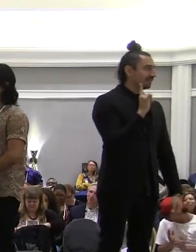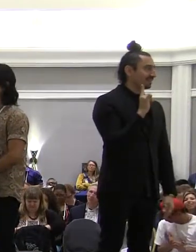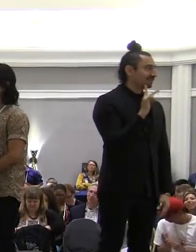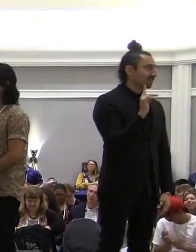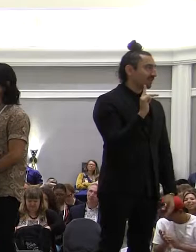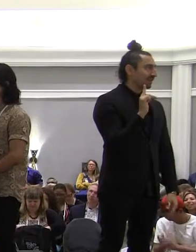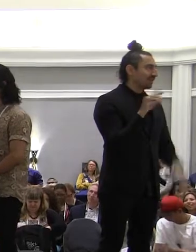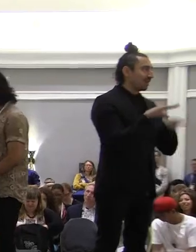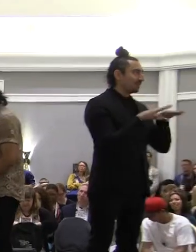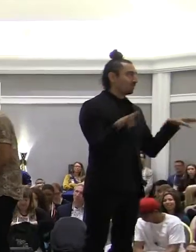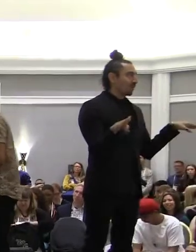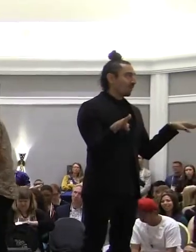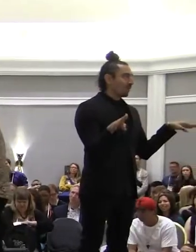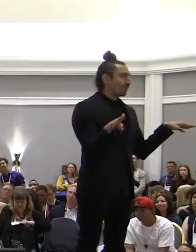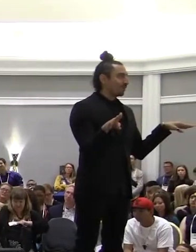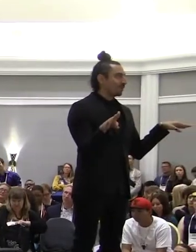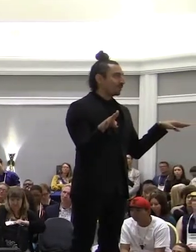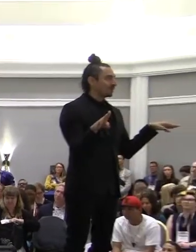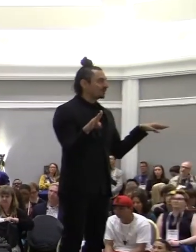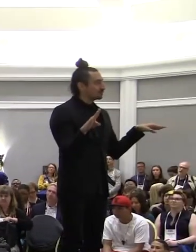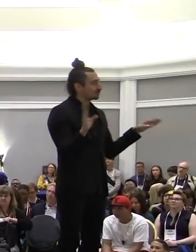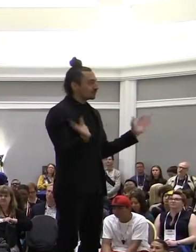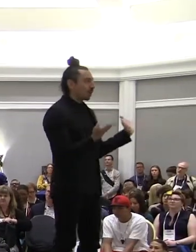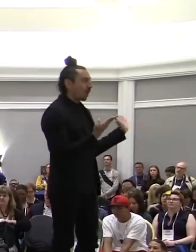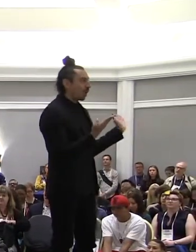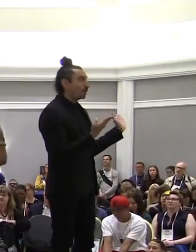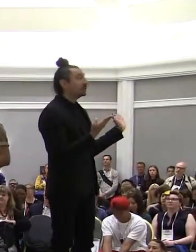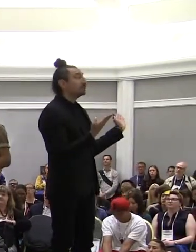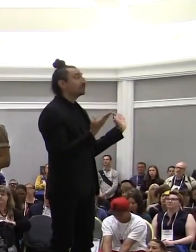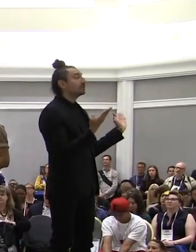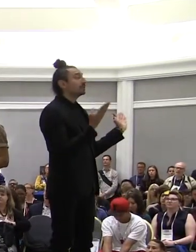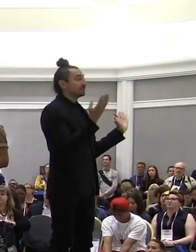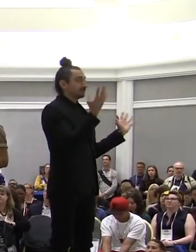Go up there right after this. It is a session called Decolonizing Theatre Practice.